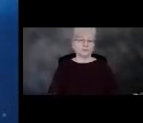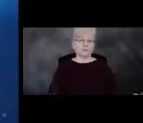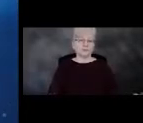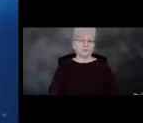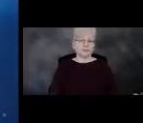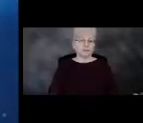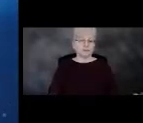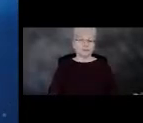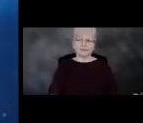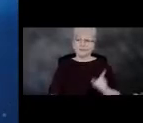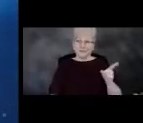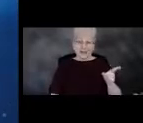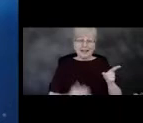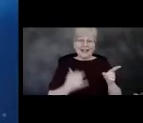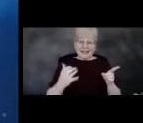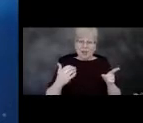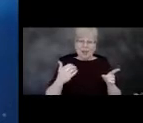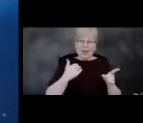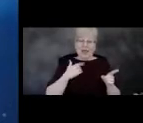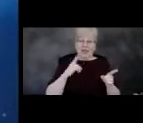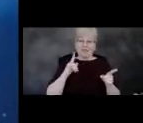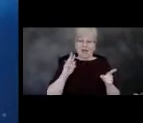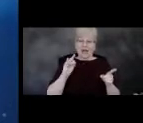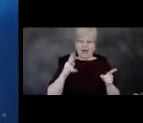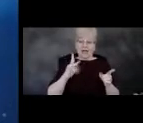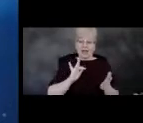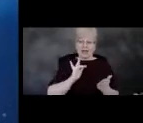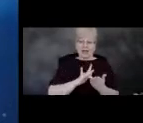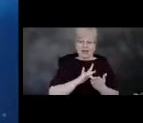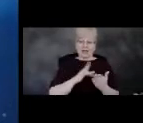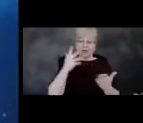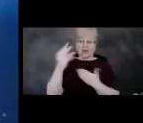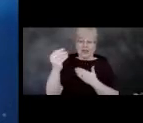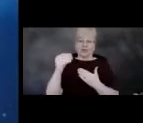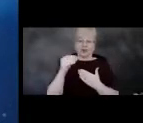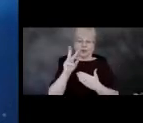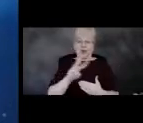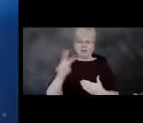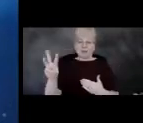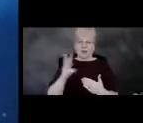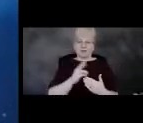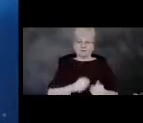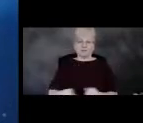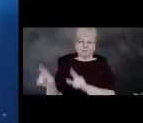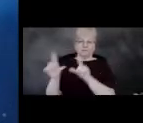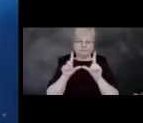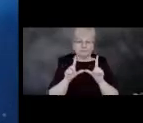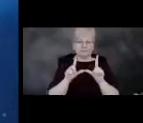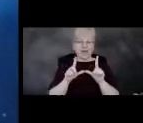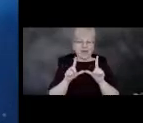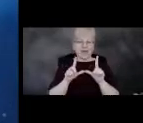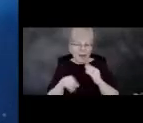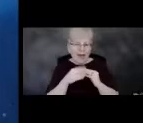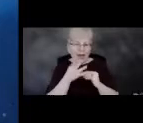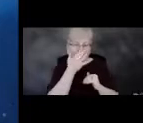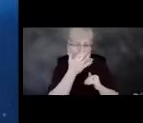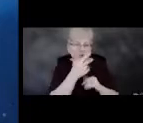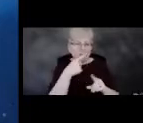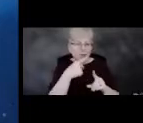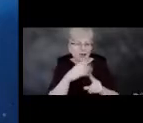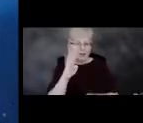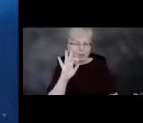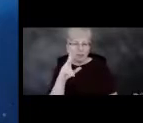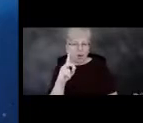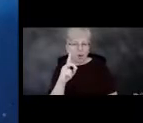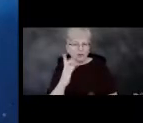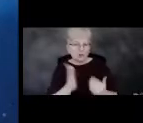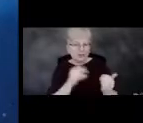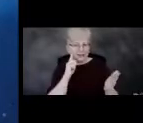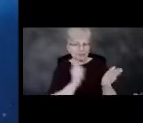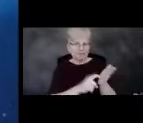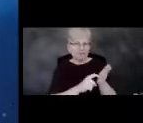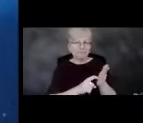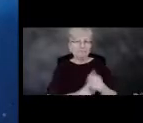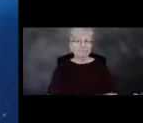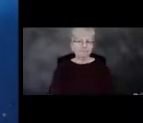an external website and I will add a little color and boldness so that it stands out this